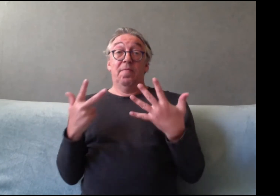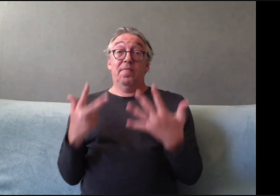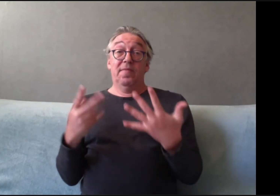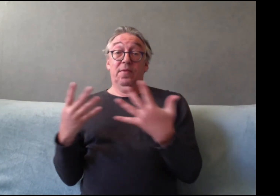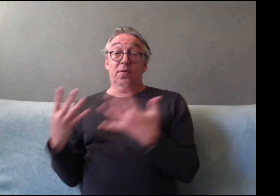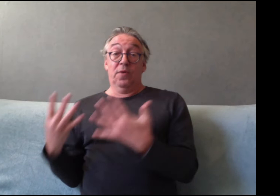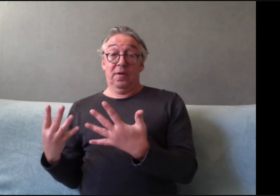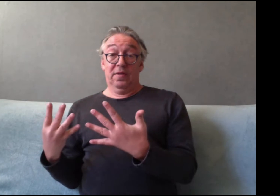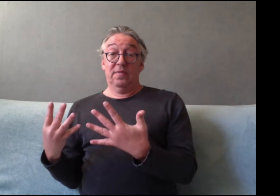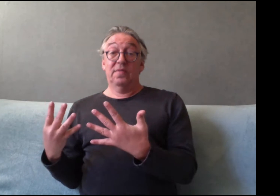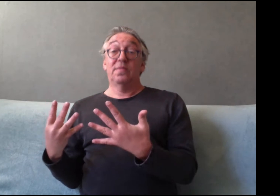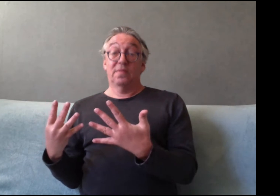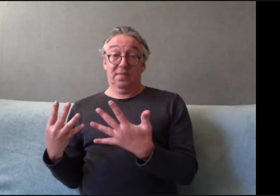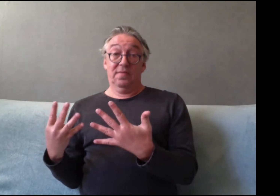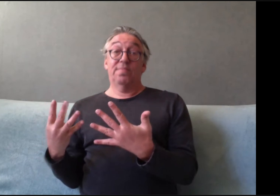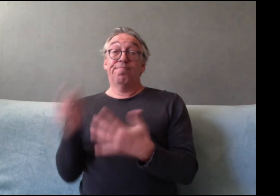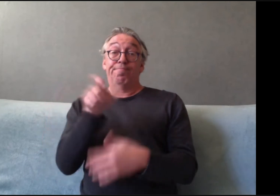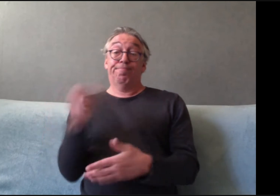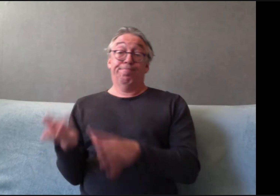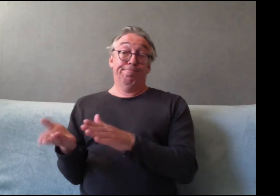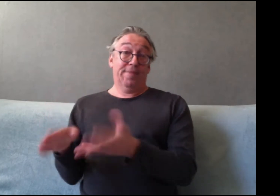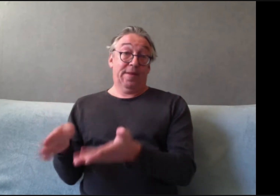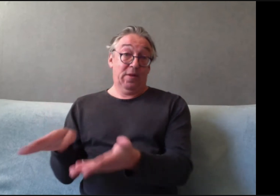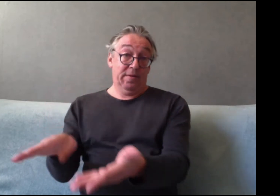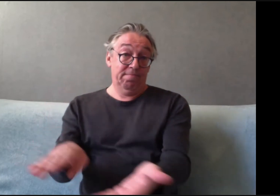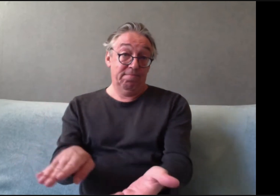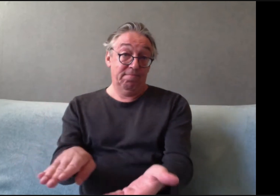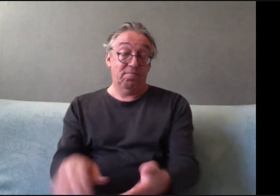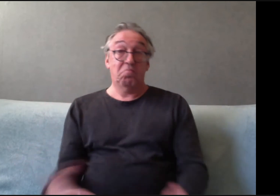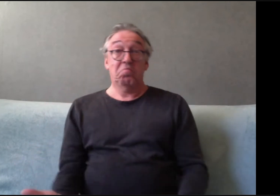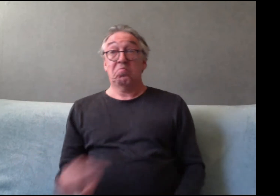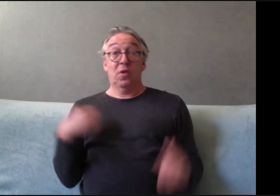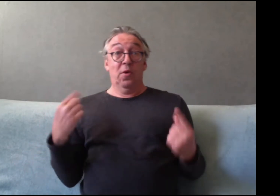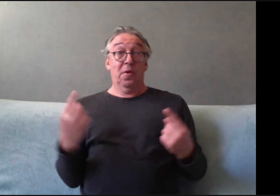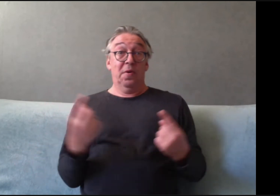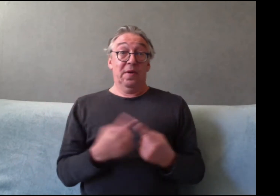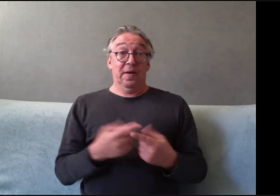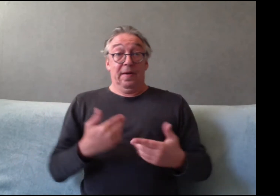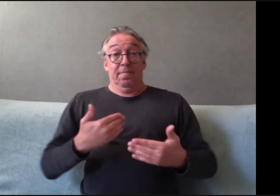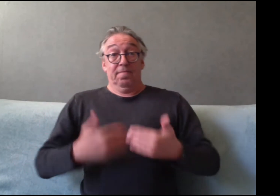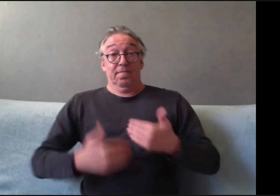the whole disability movement is mobilized throughout the country.